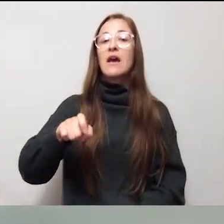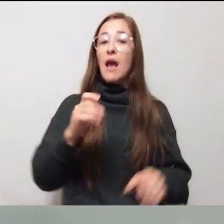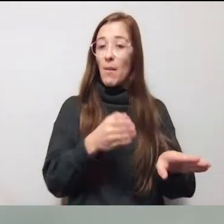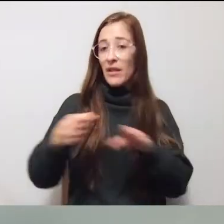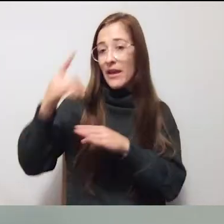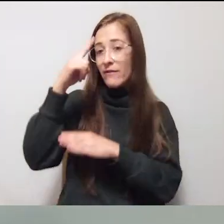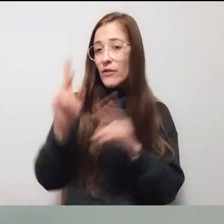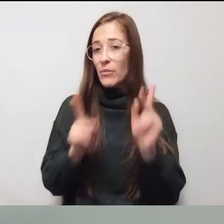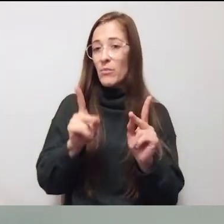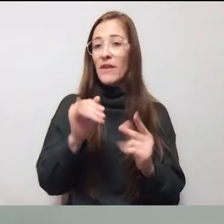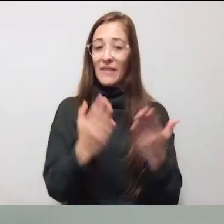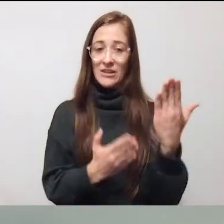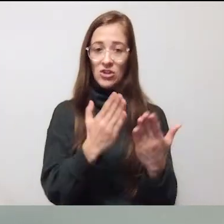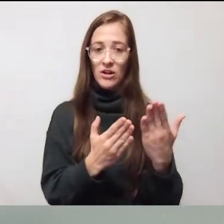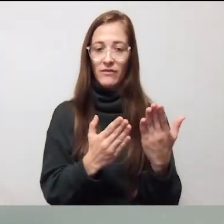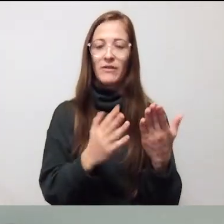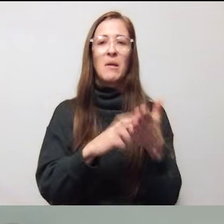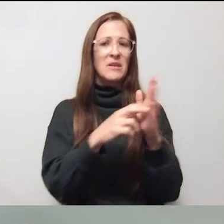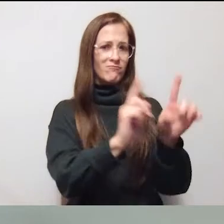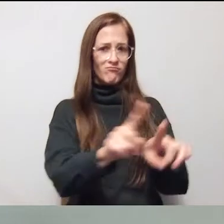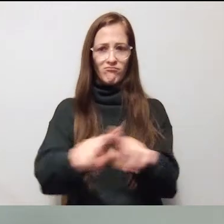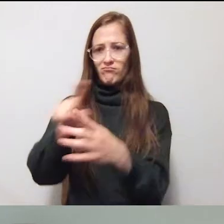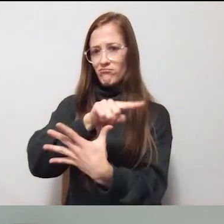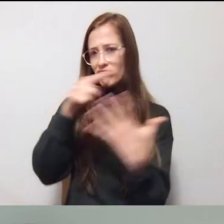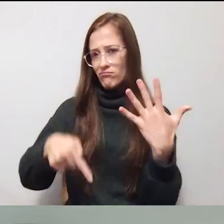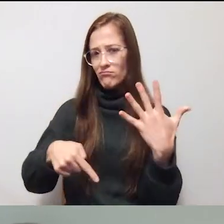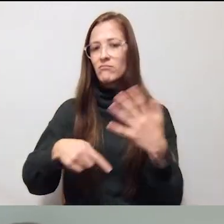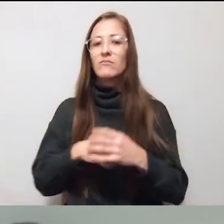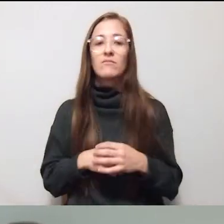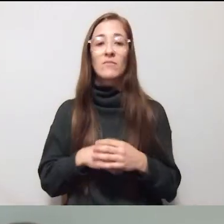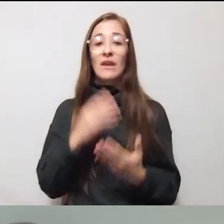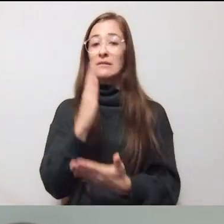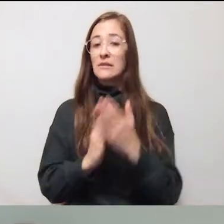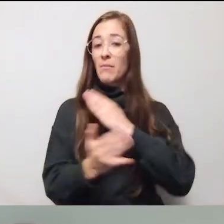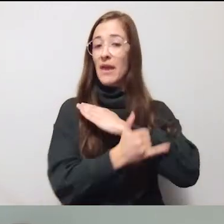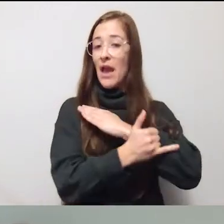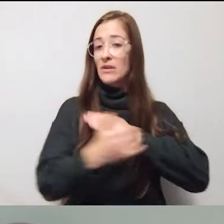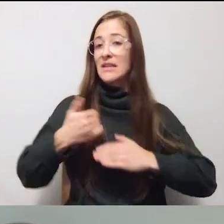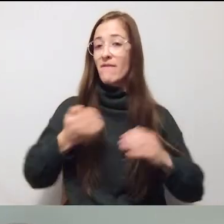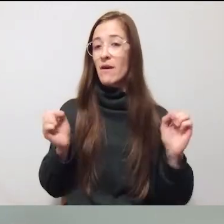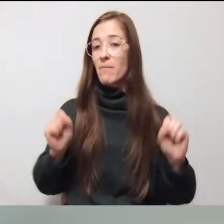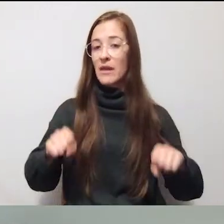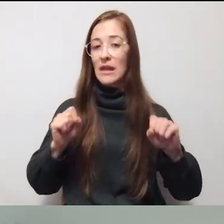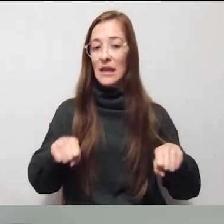And so those take a variety of different options. Some counties actually have the ability